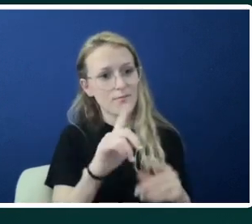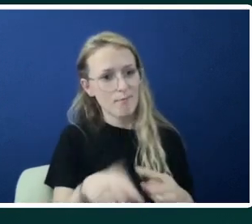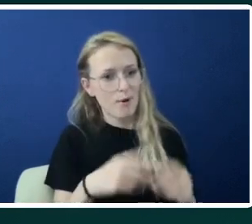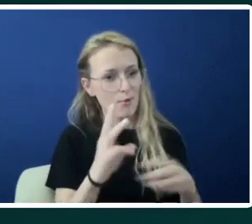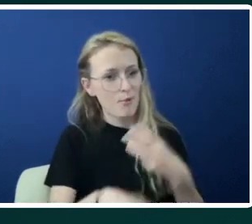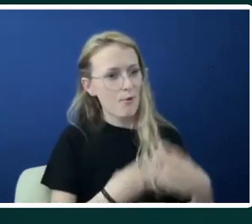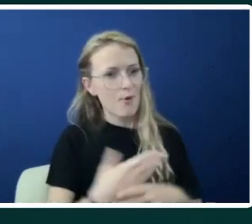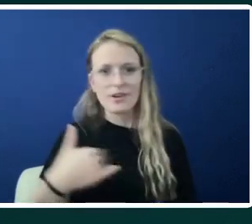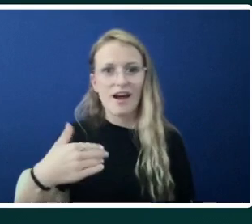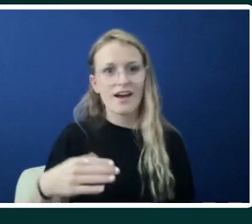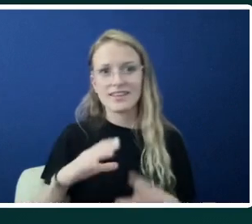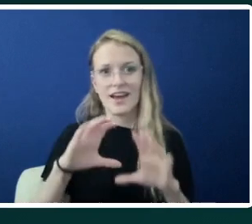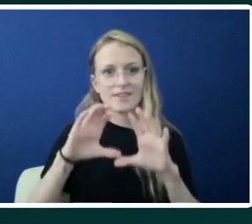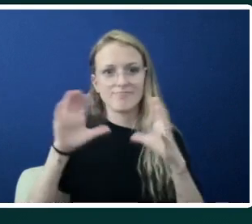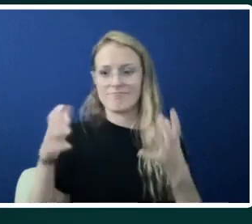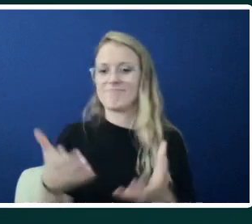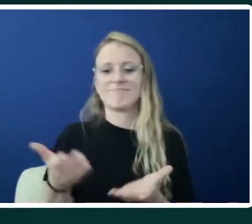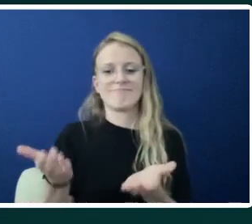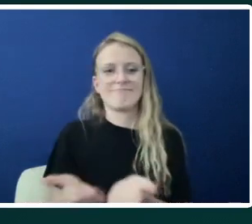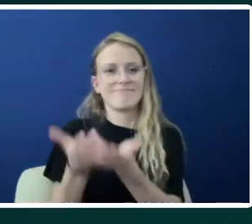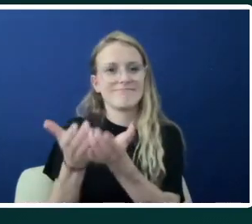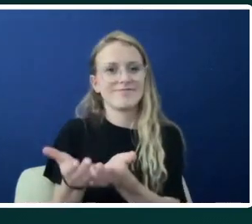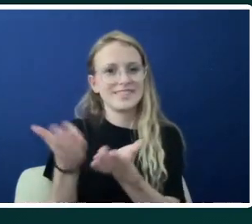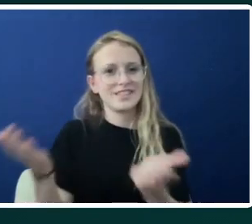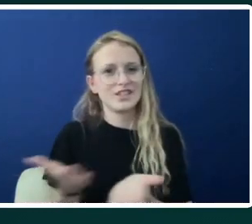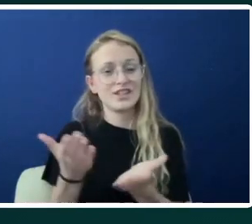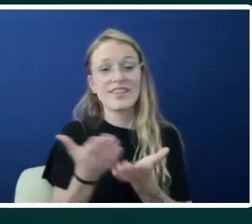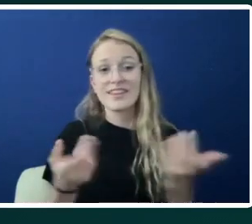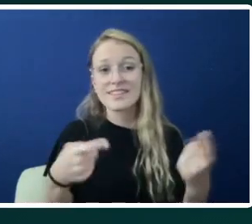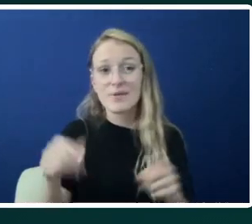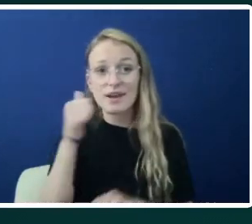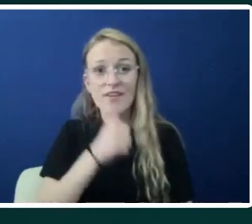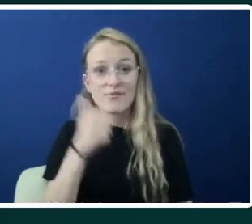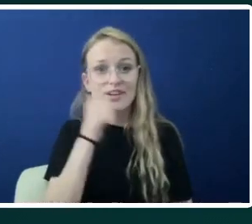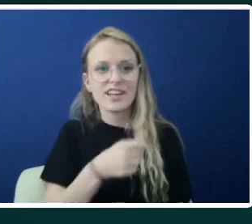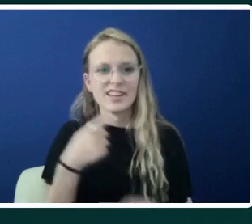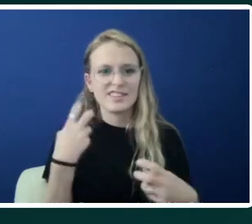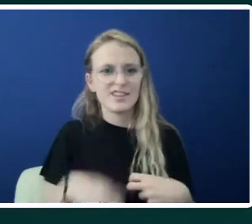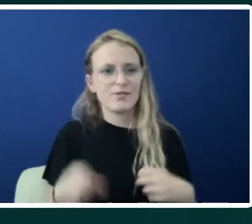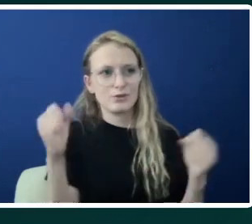every day that are difficult to imagine. And so, I often -- and this is an image